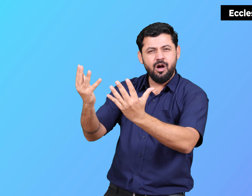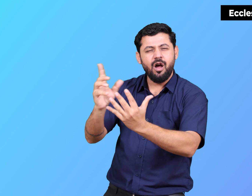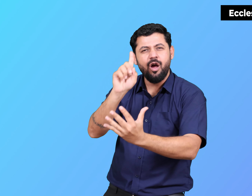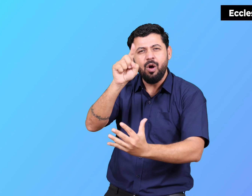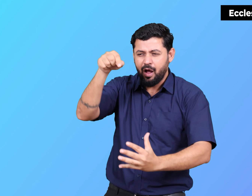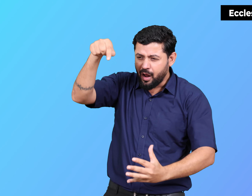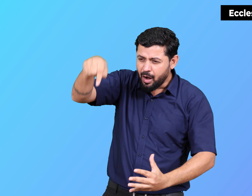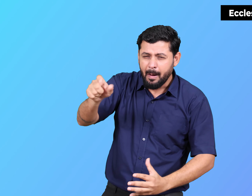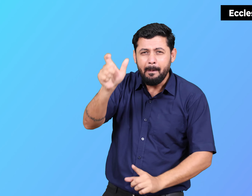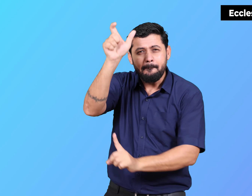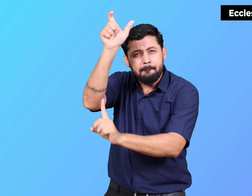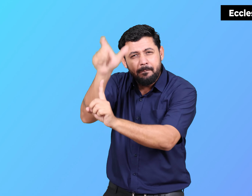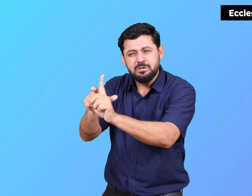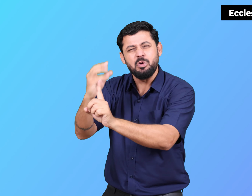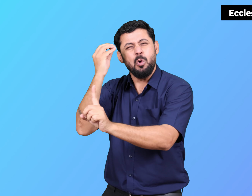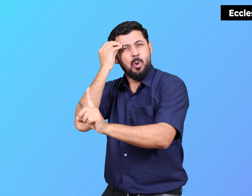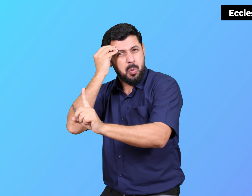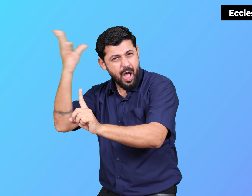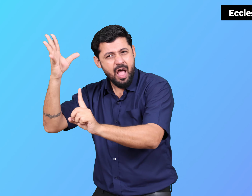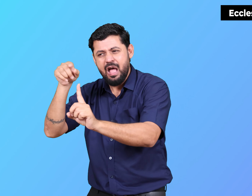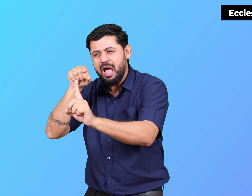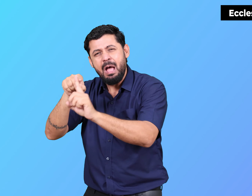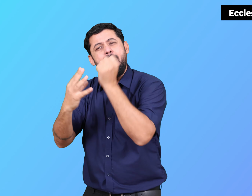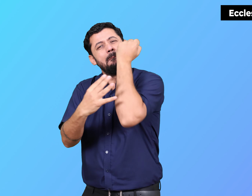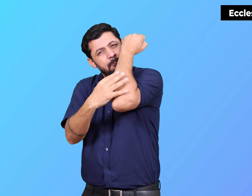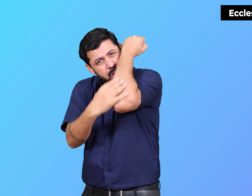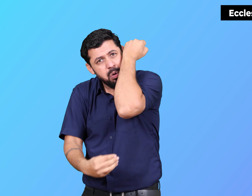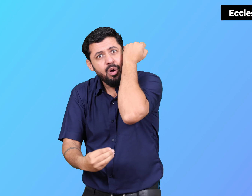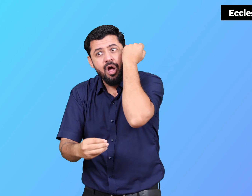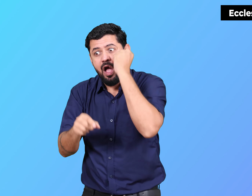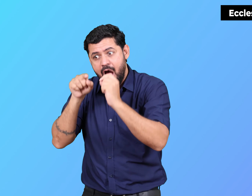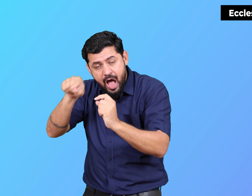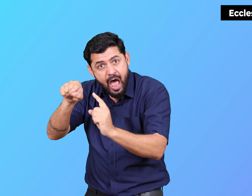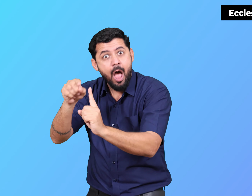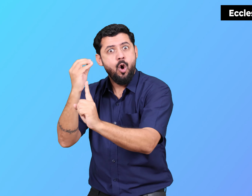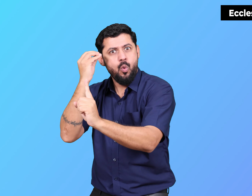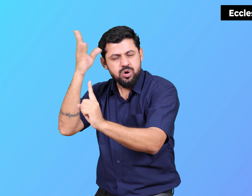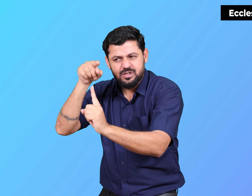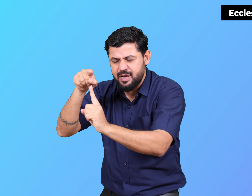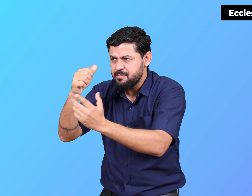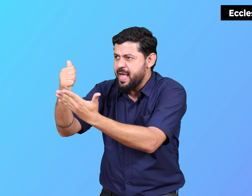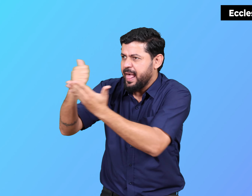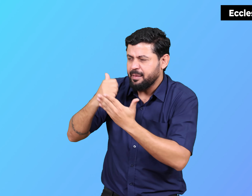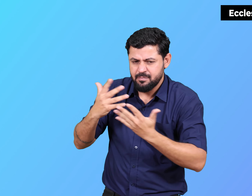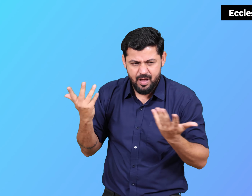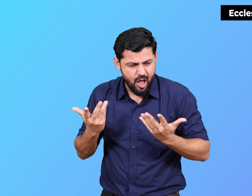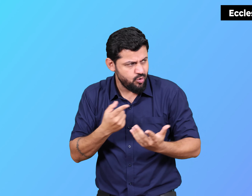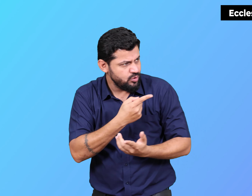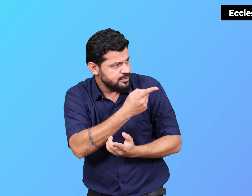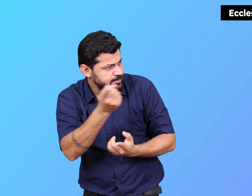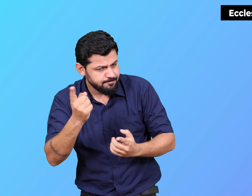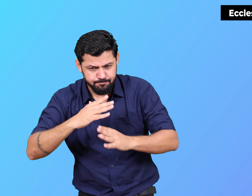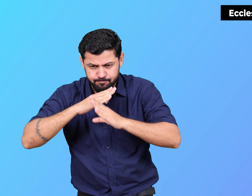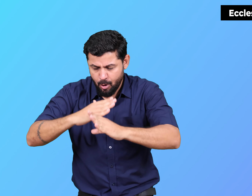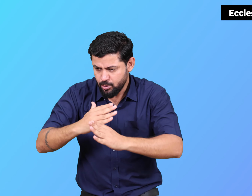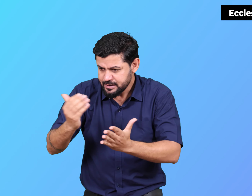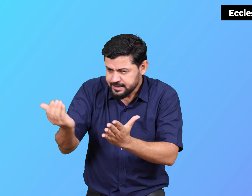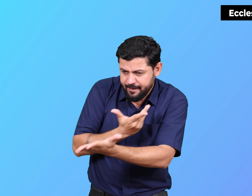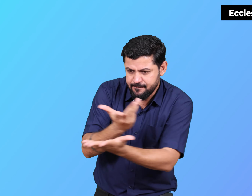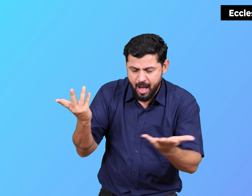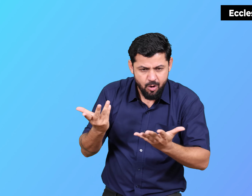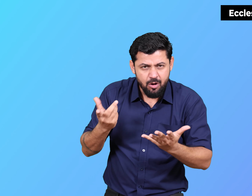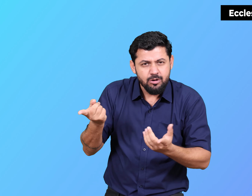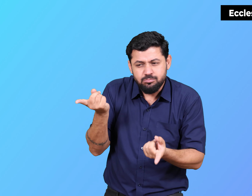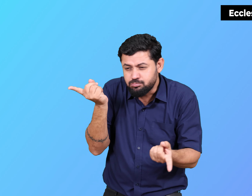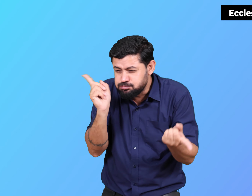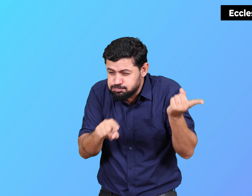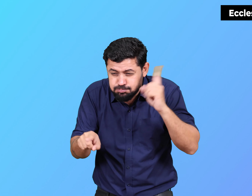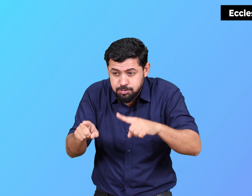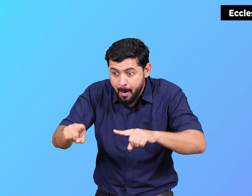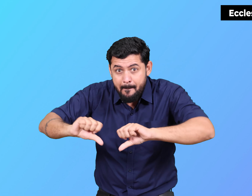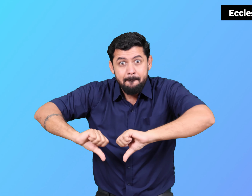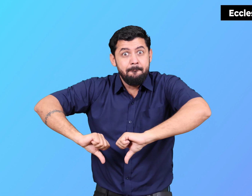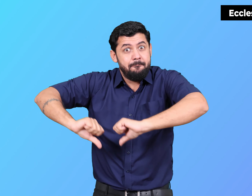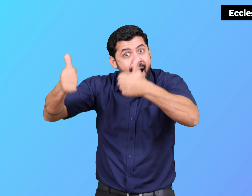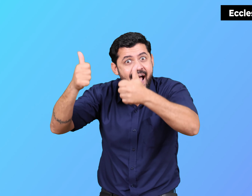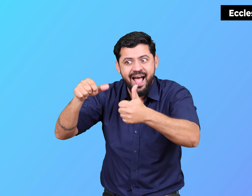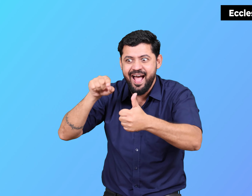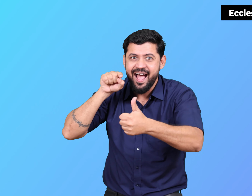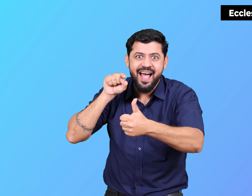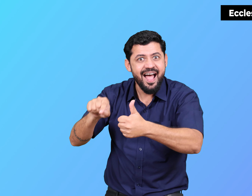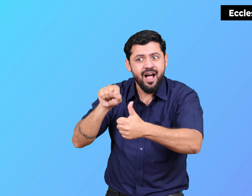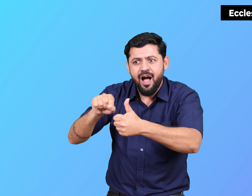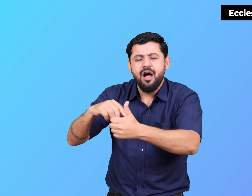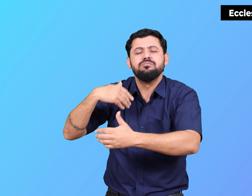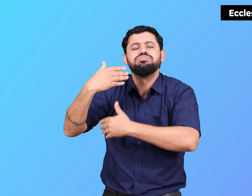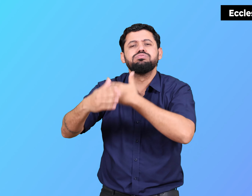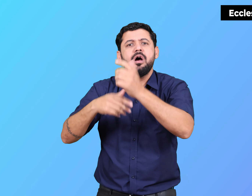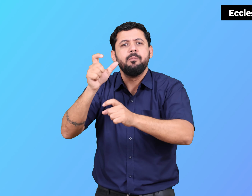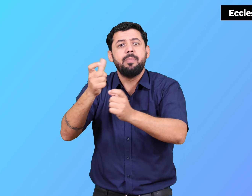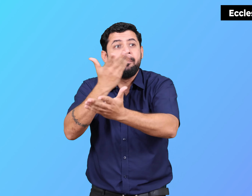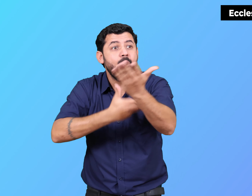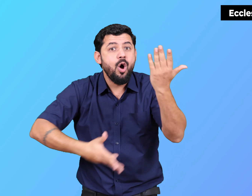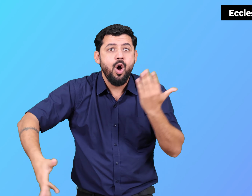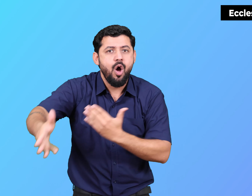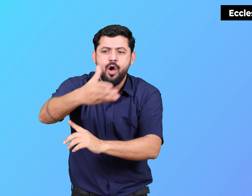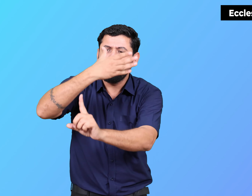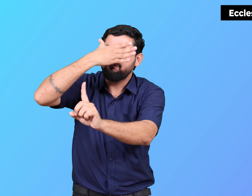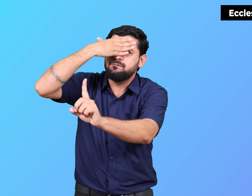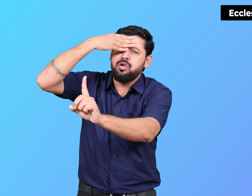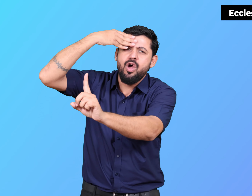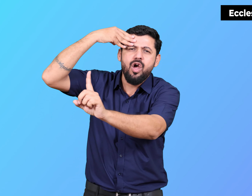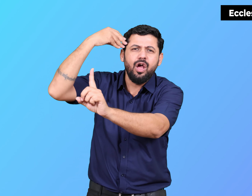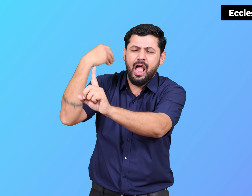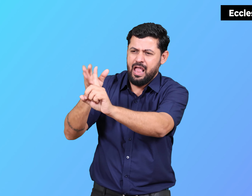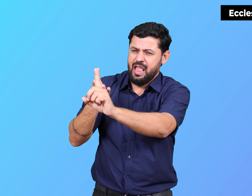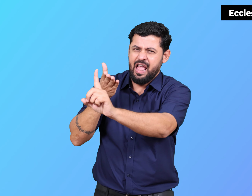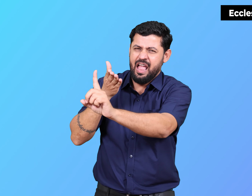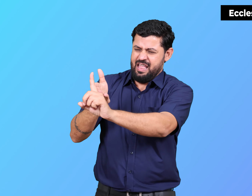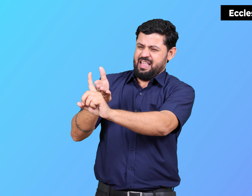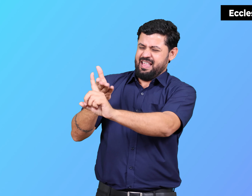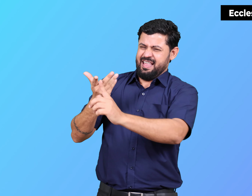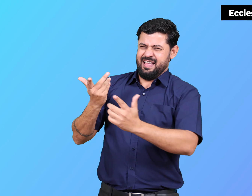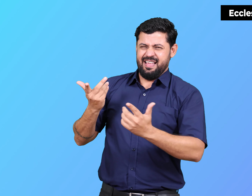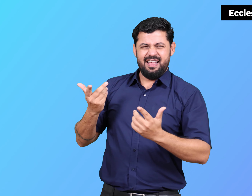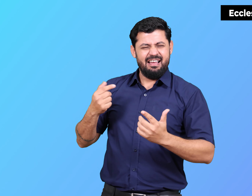But there was a wise man in that town. He was poor, but he used his wisdom to save his town. After everything was finished, the people forgot about the poor man.